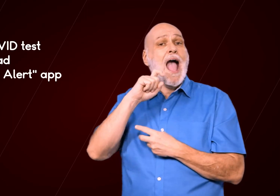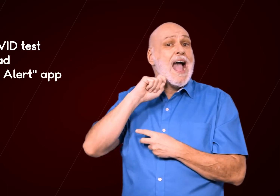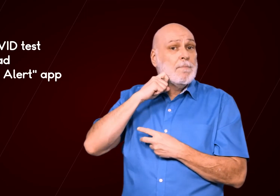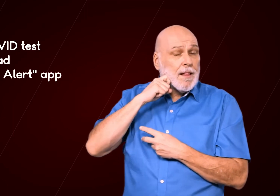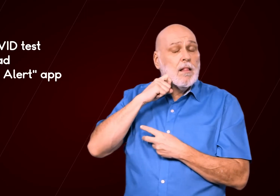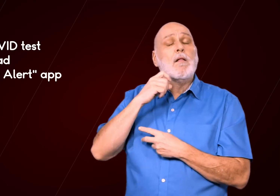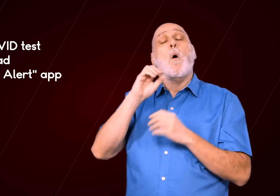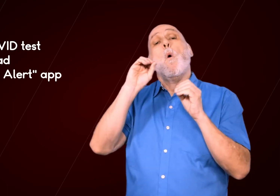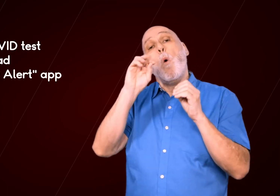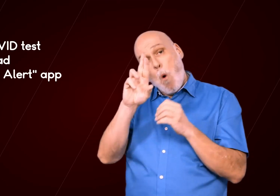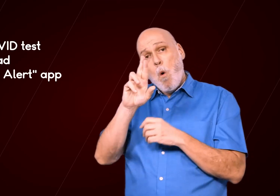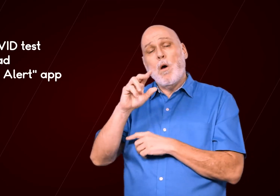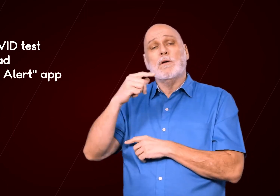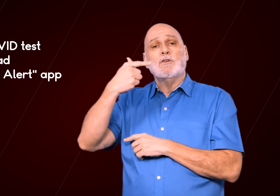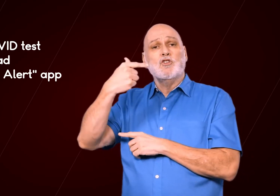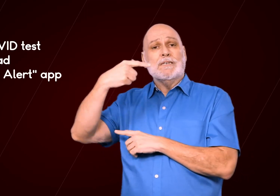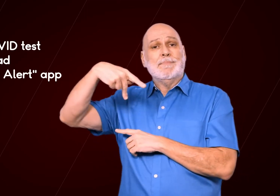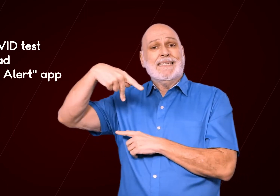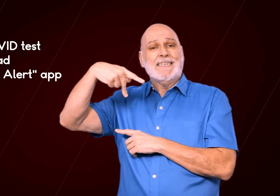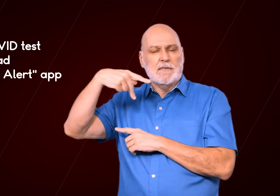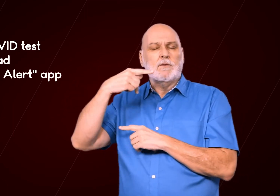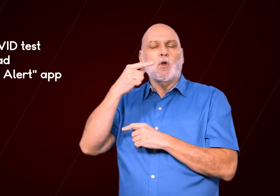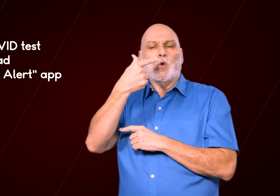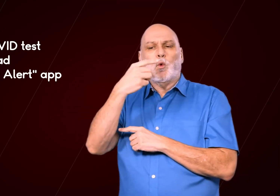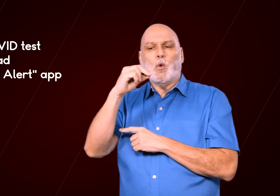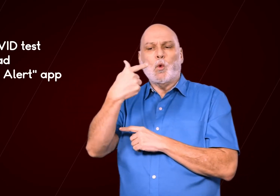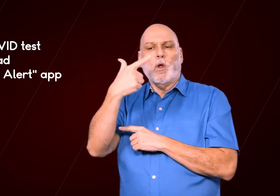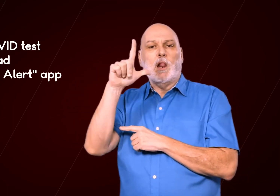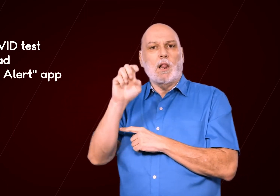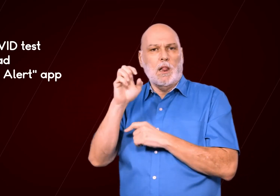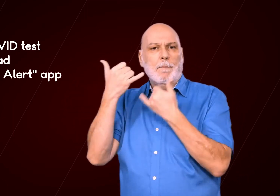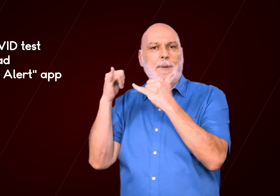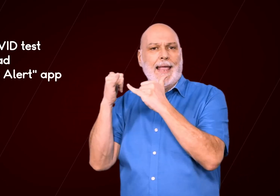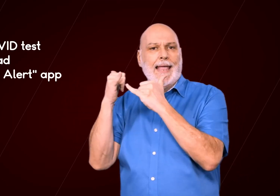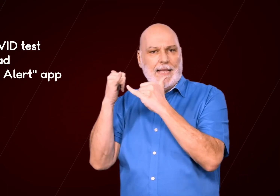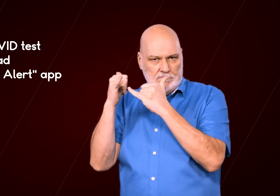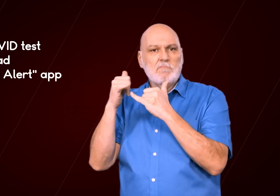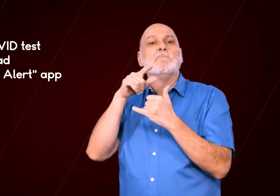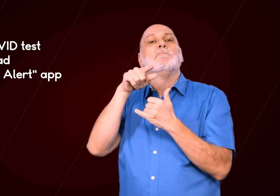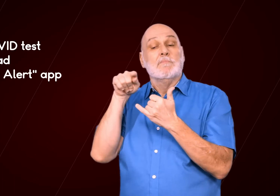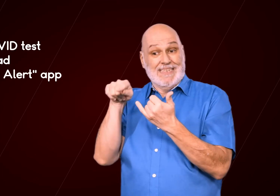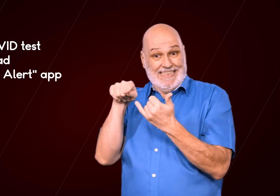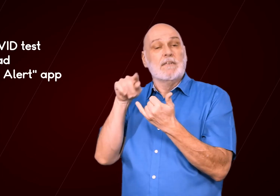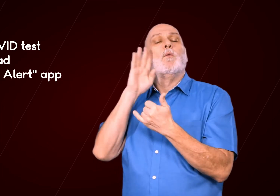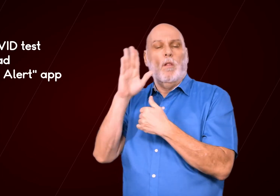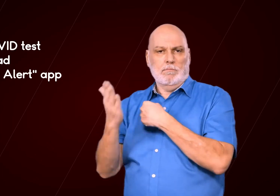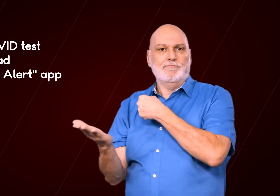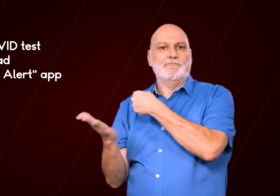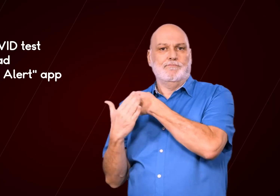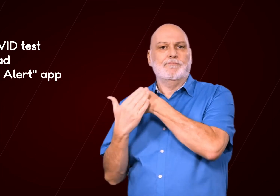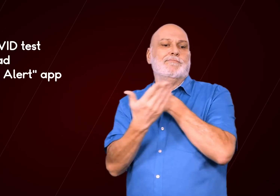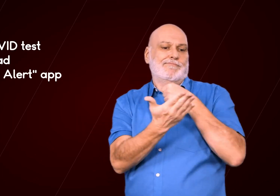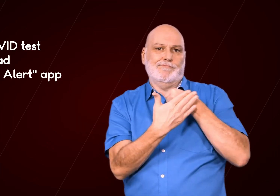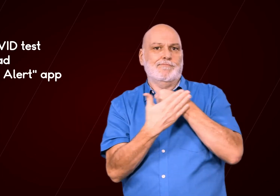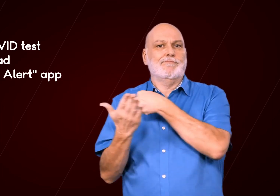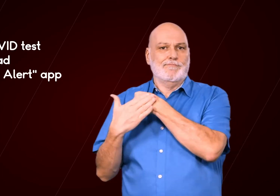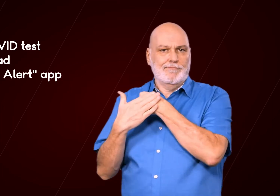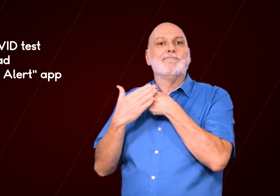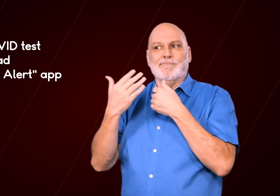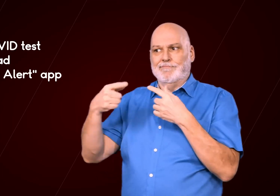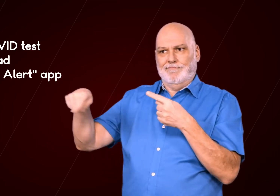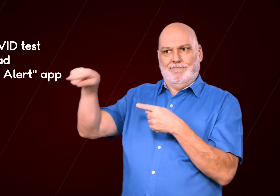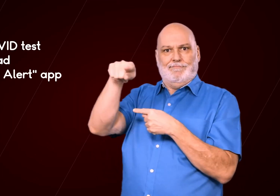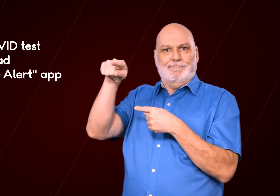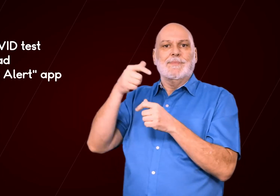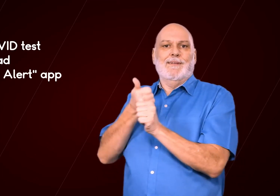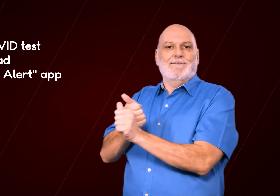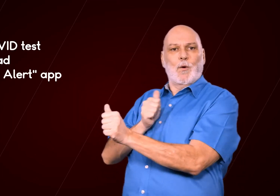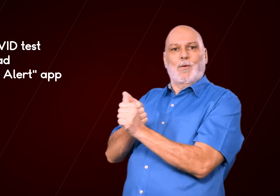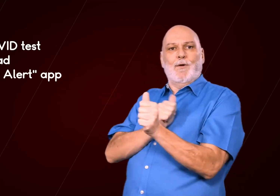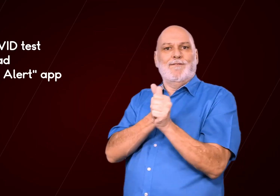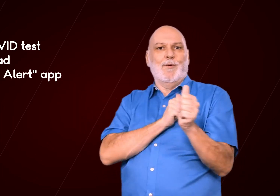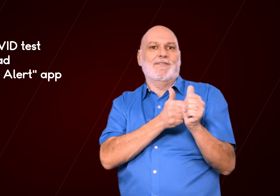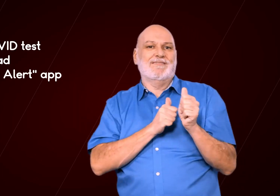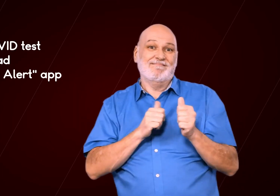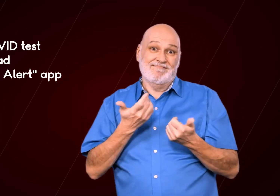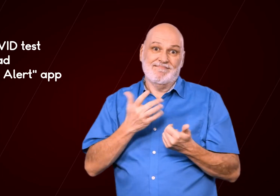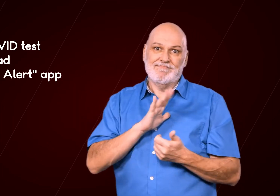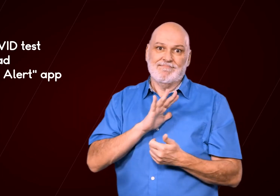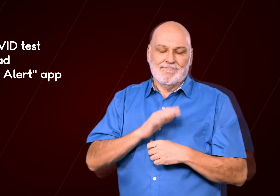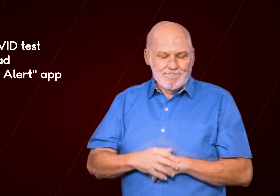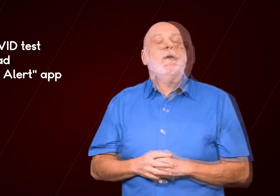Apple or Google Play store.